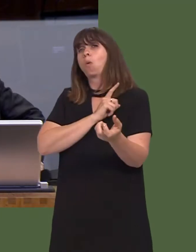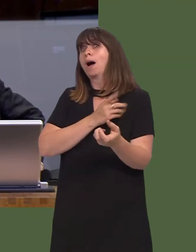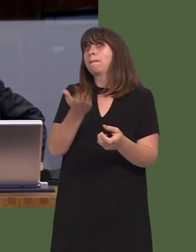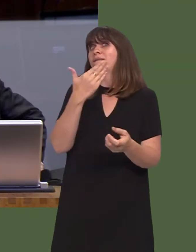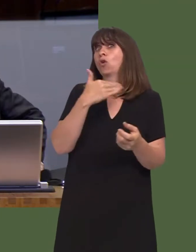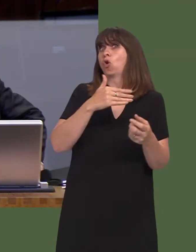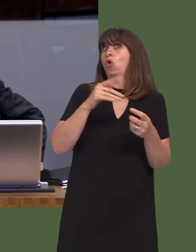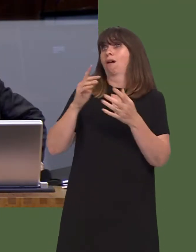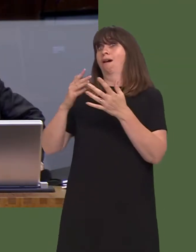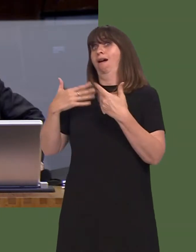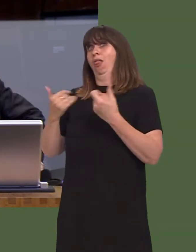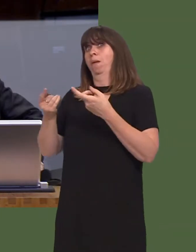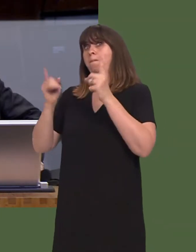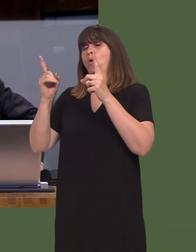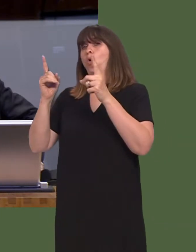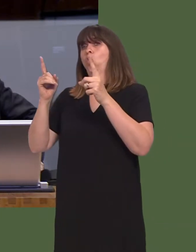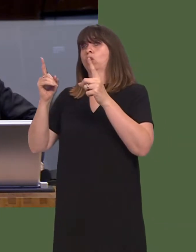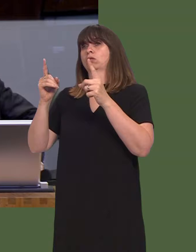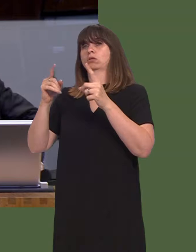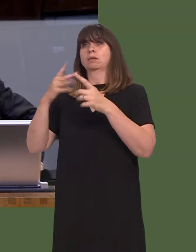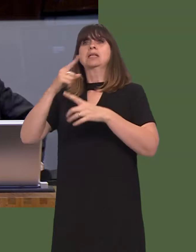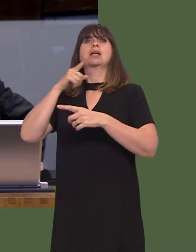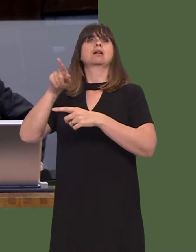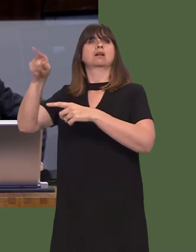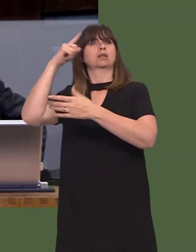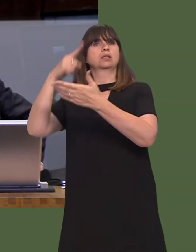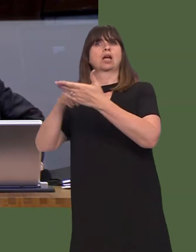the former senior executives of the health board, to be pointing to someone else as making